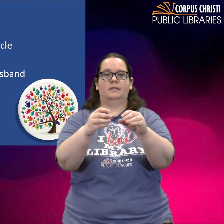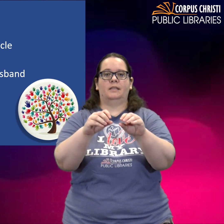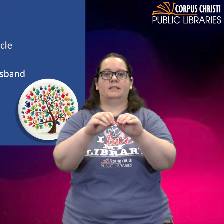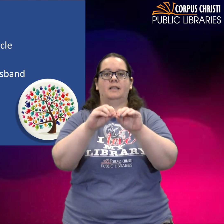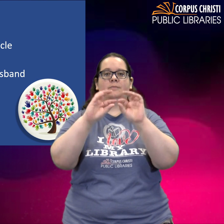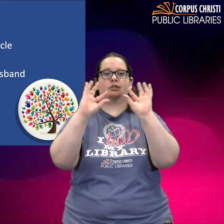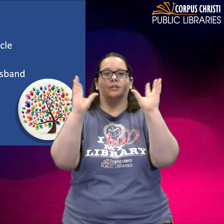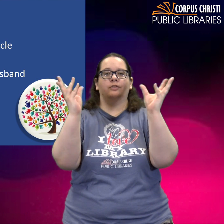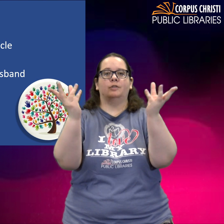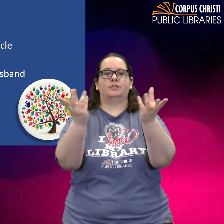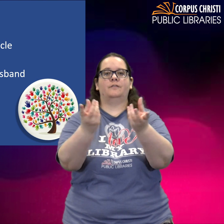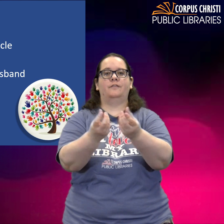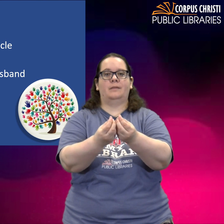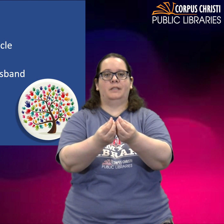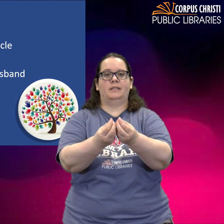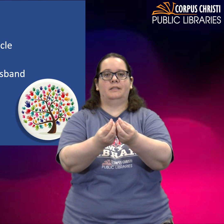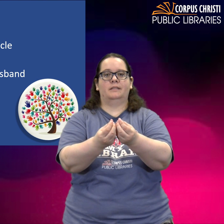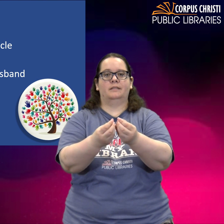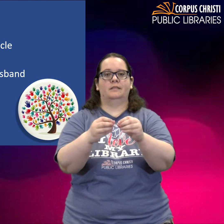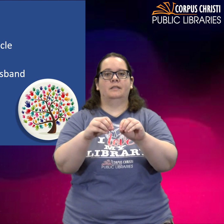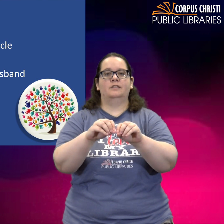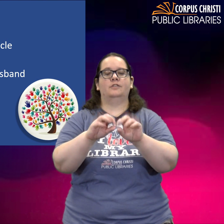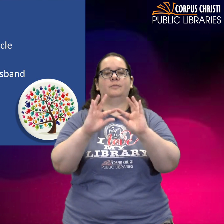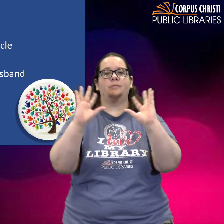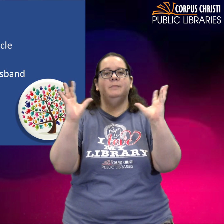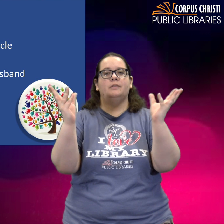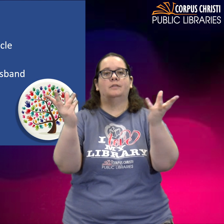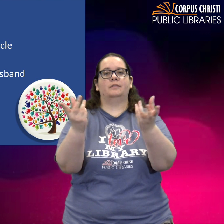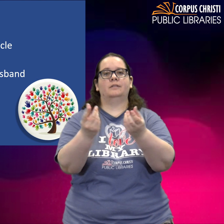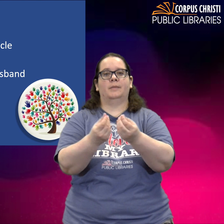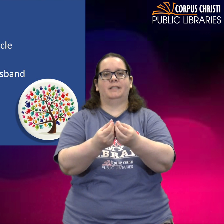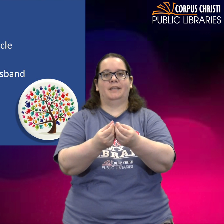in that same circular motion. Family. It's a group of people coming together.